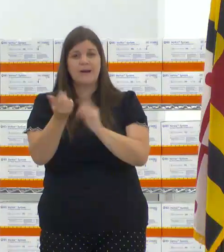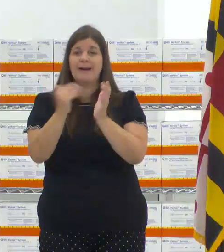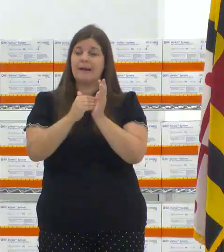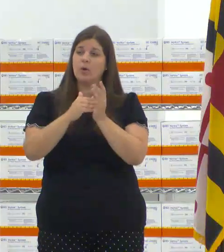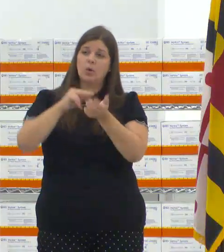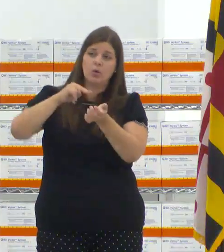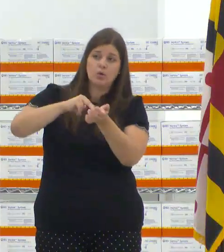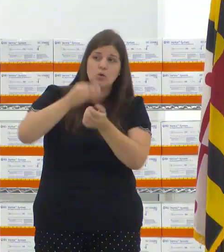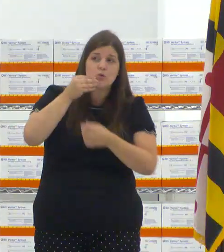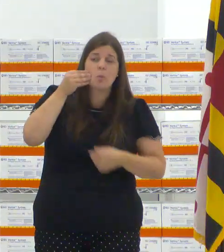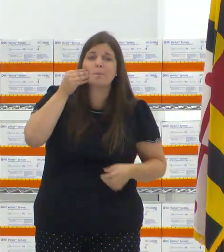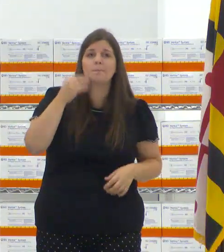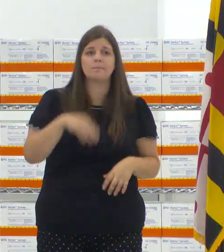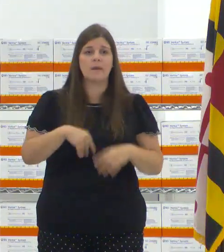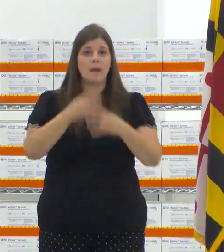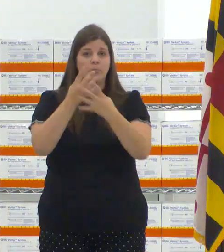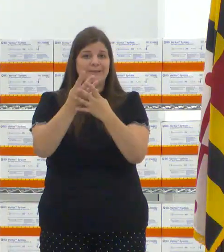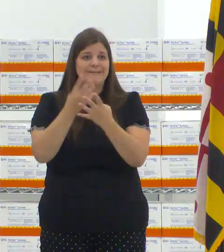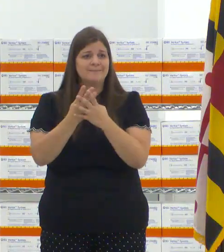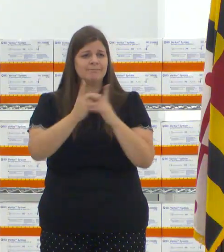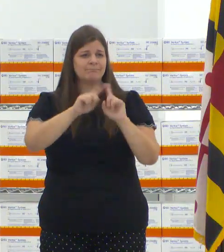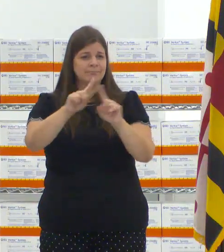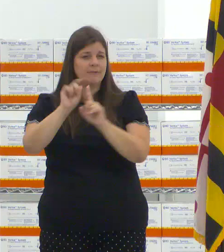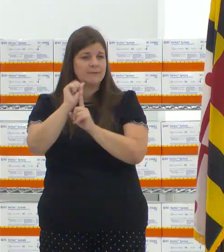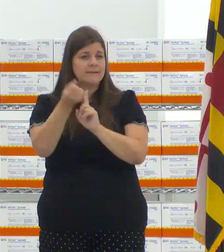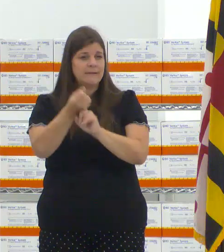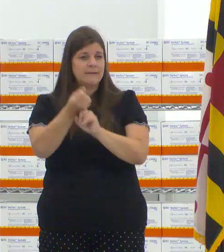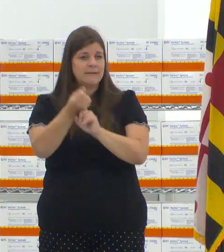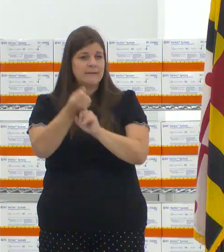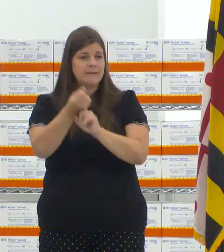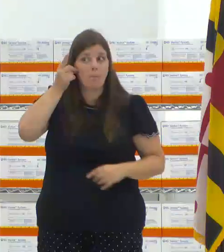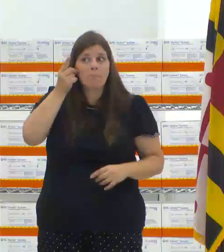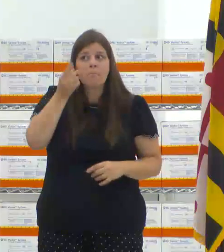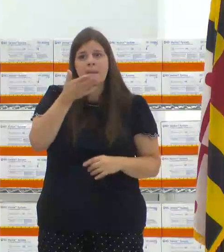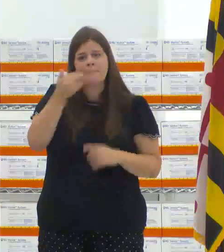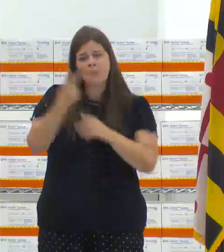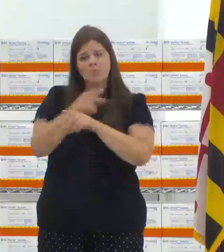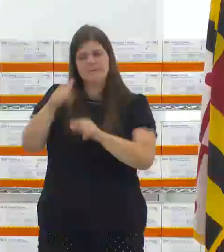quickly as possible, particularly in like nursing home settings, where somebody comes in off the street from the